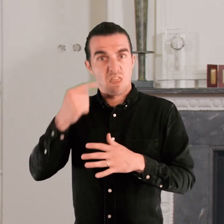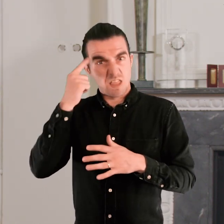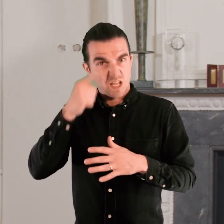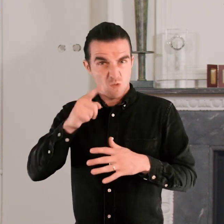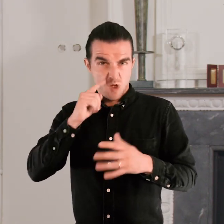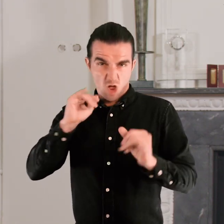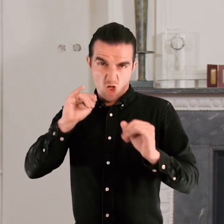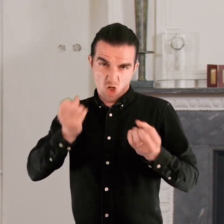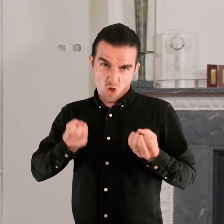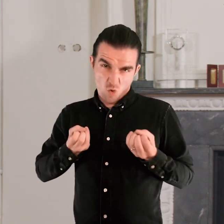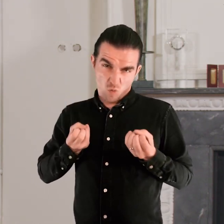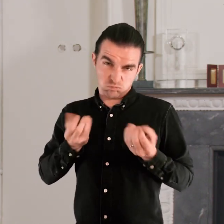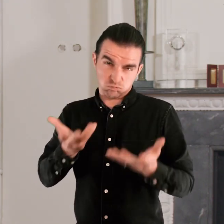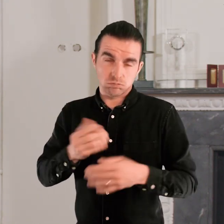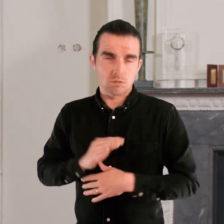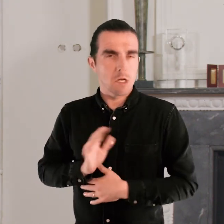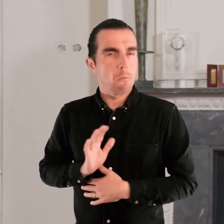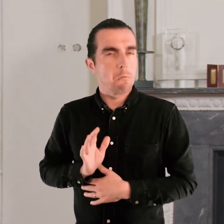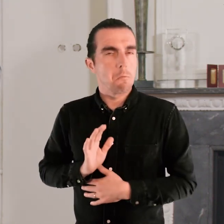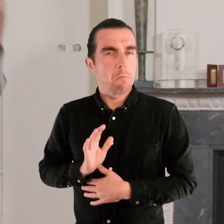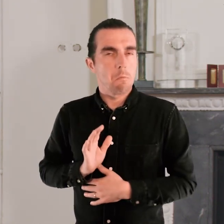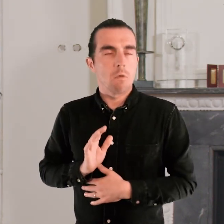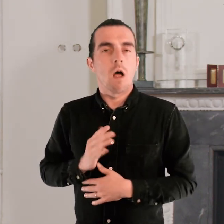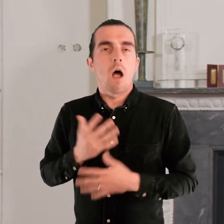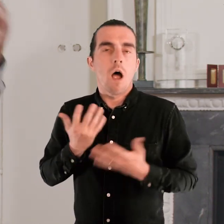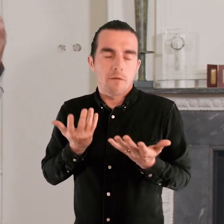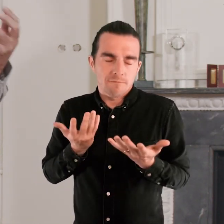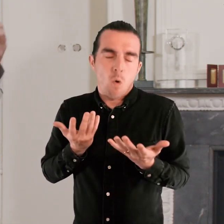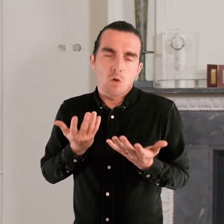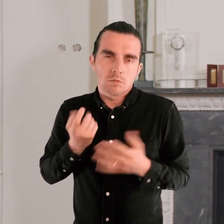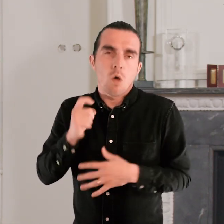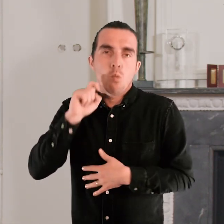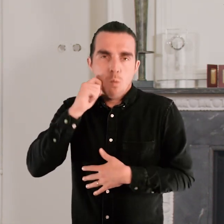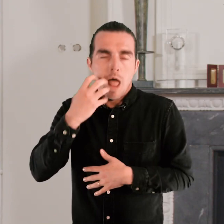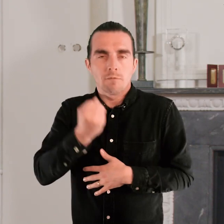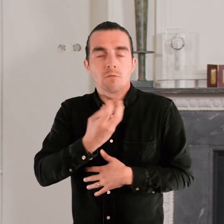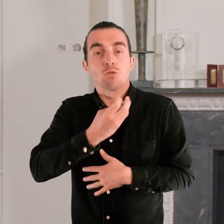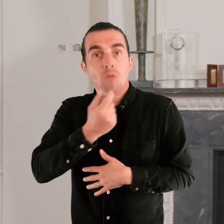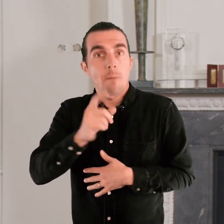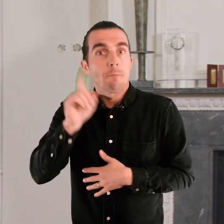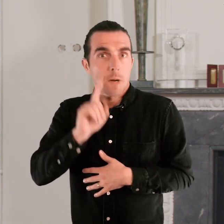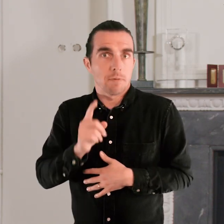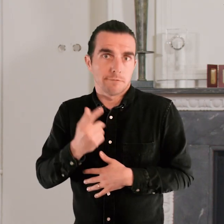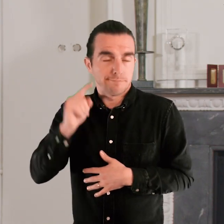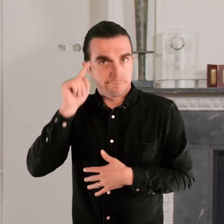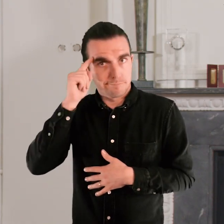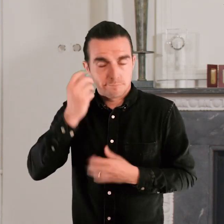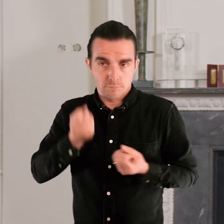I think it’s very unlikely. There will be some people, of course, who will blow it,